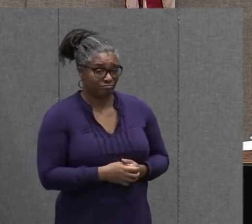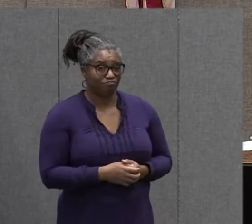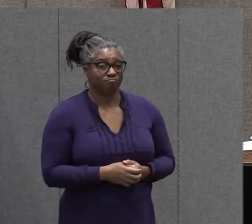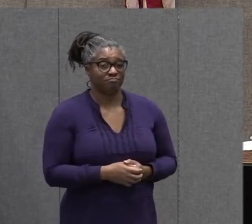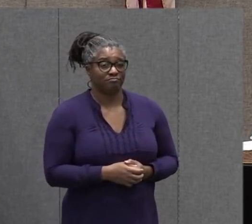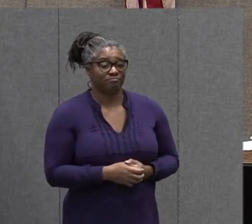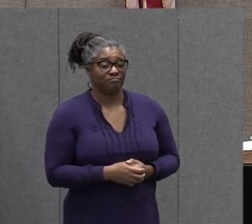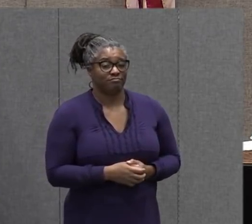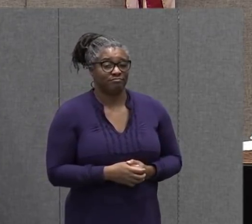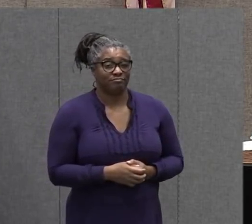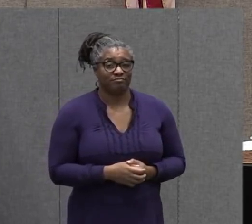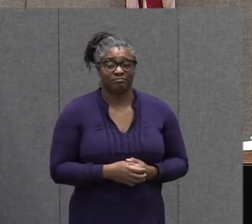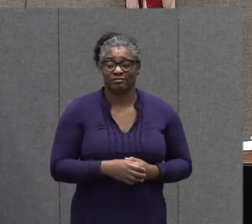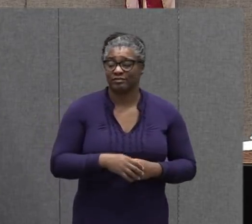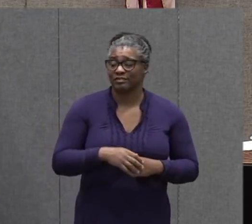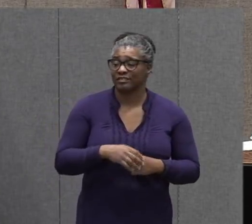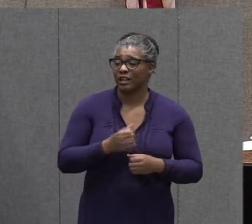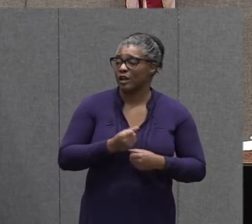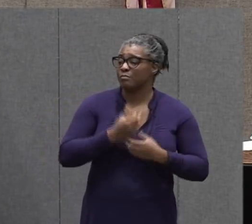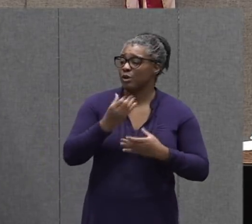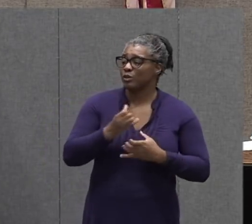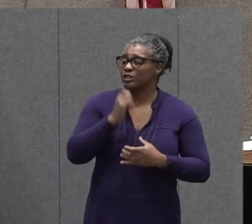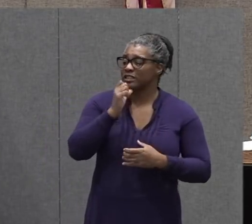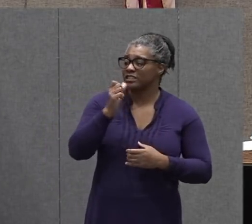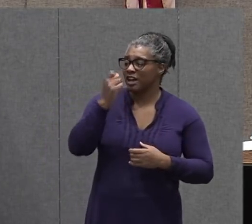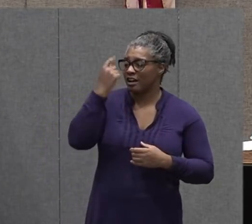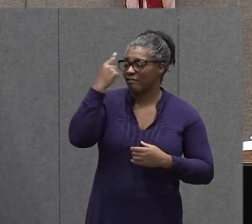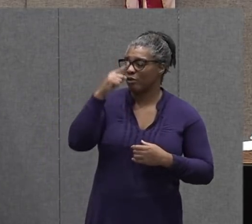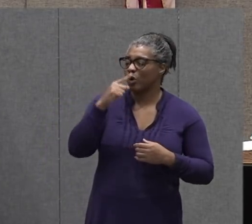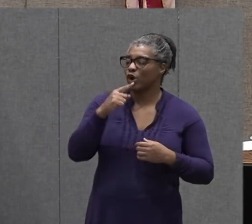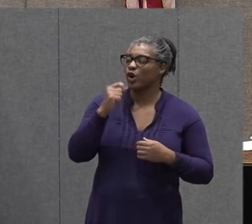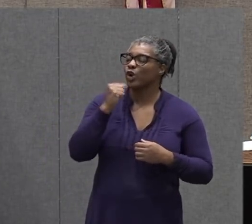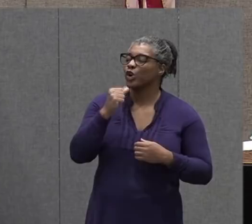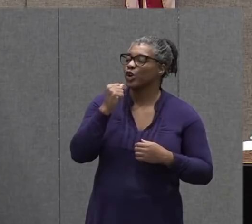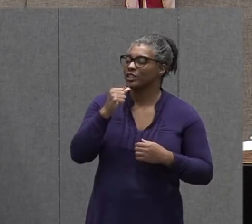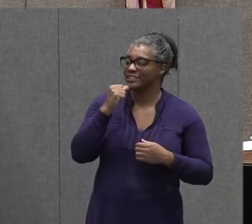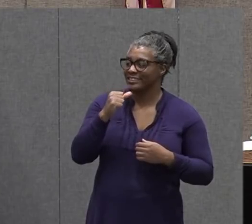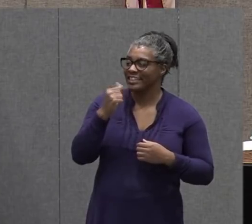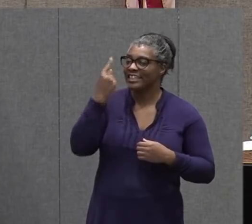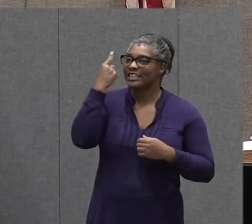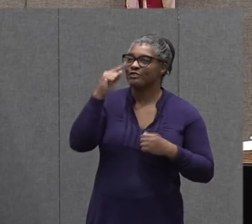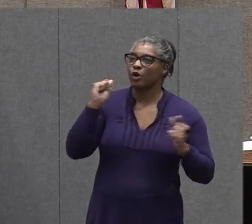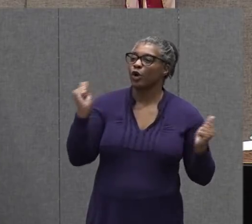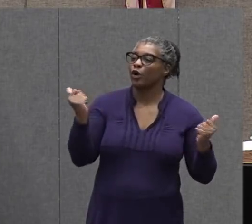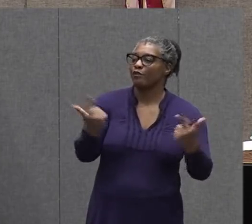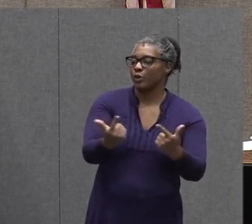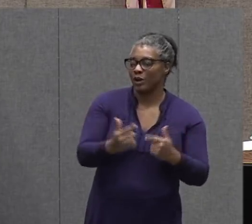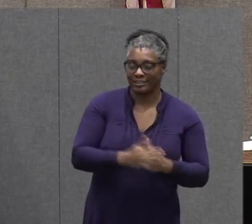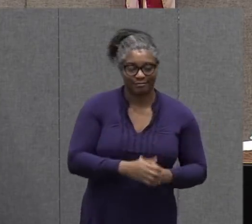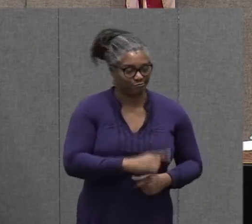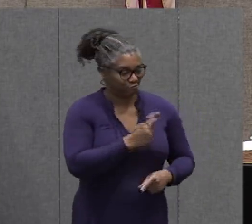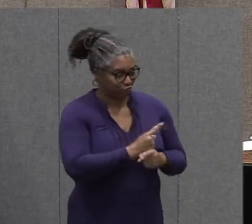[Mr. R] Poetry isn't for girls, it's for everyone. [Miss Garcia] It's for everyone need your muscles.